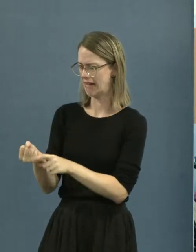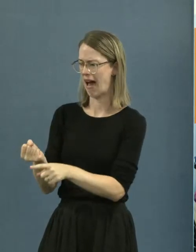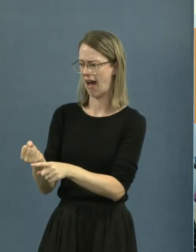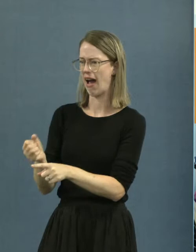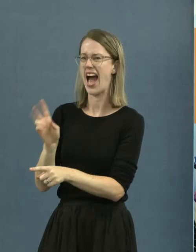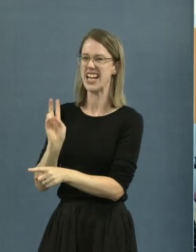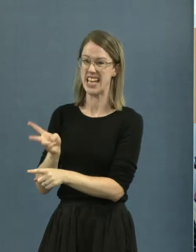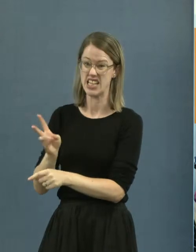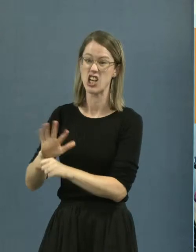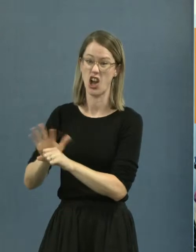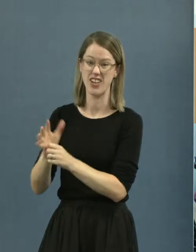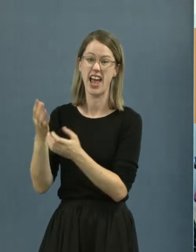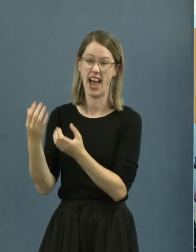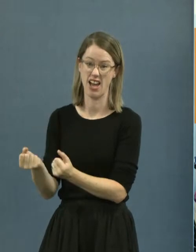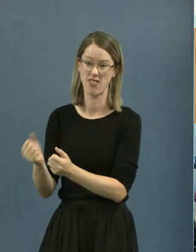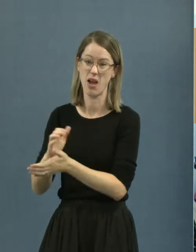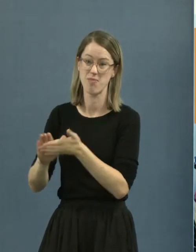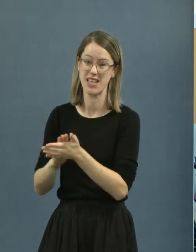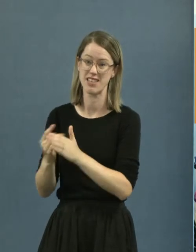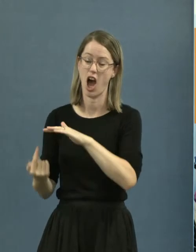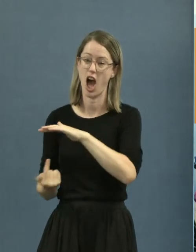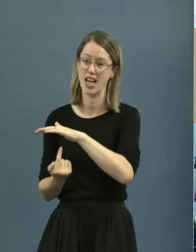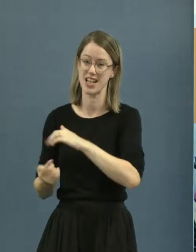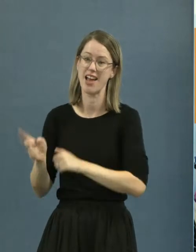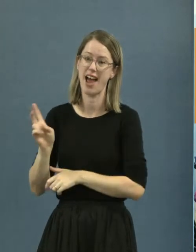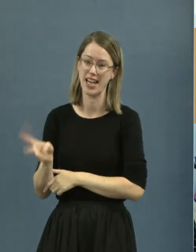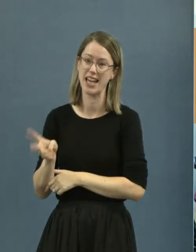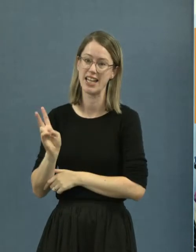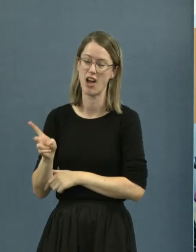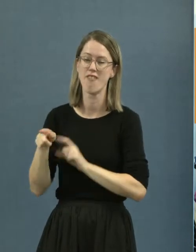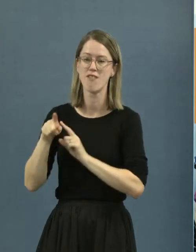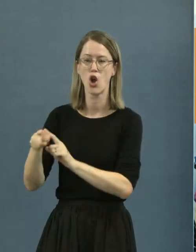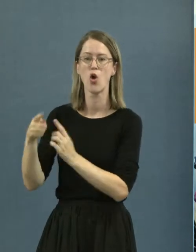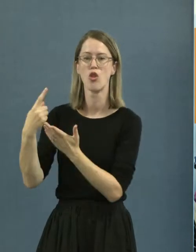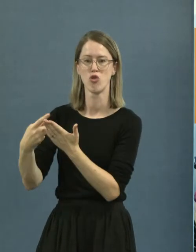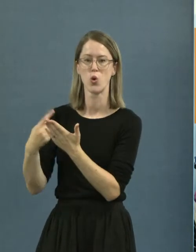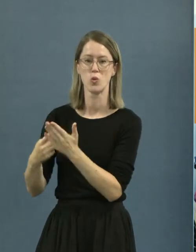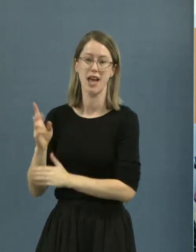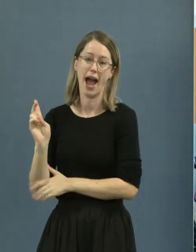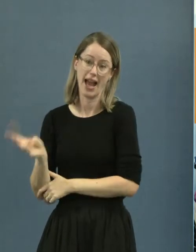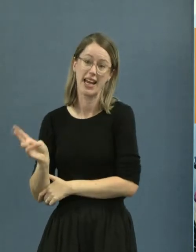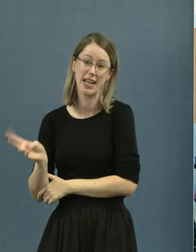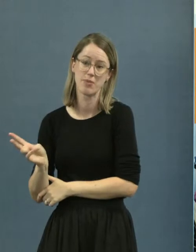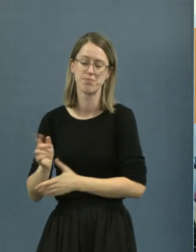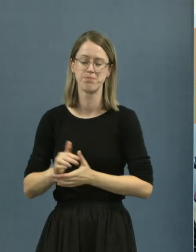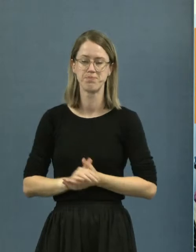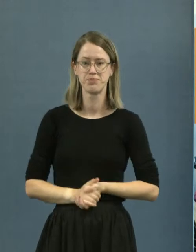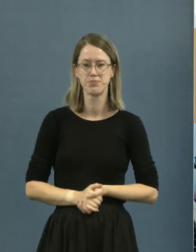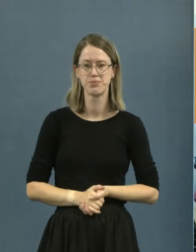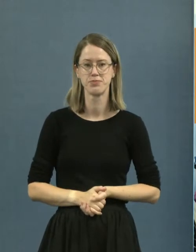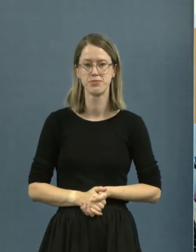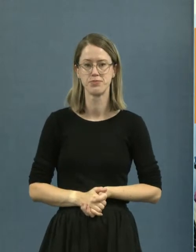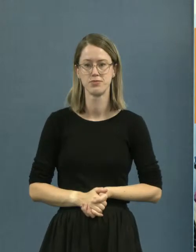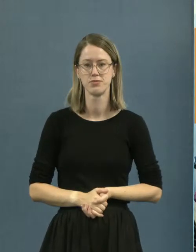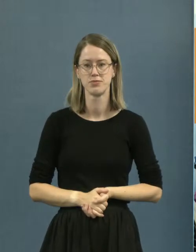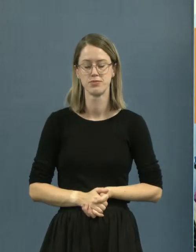considered to be a new case. You will need to re-isolate and